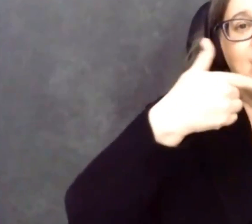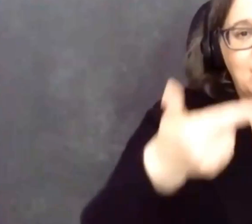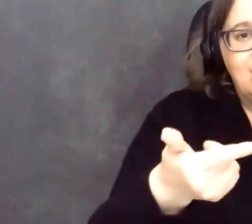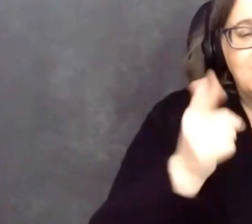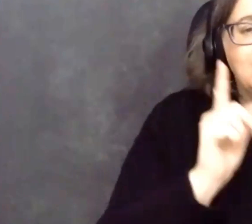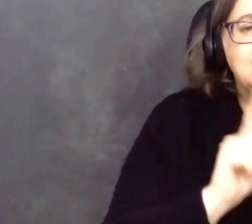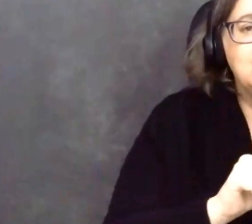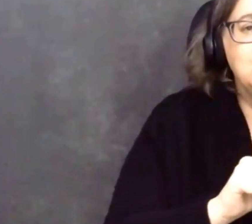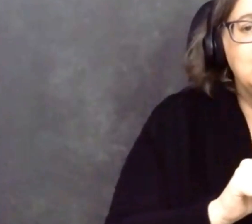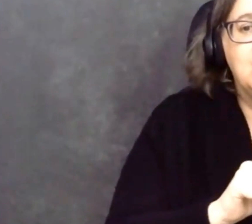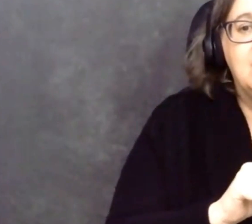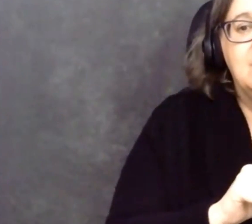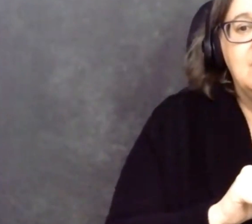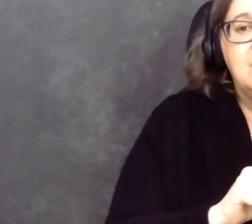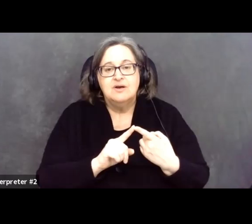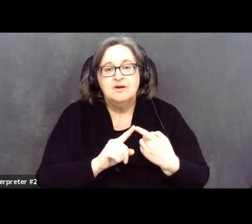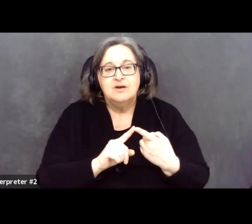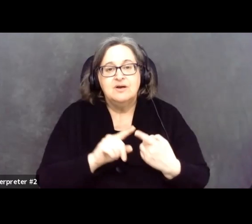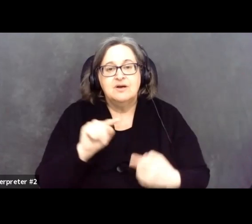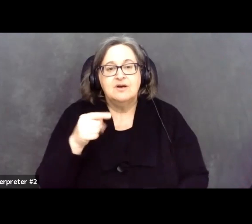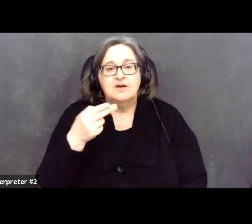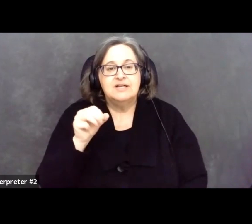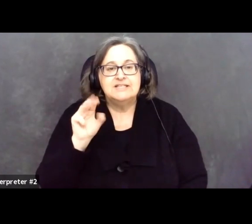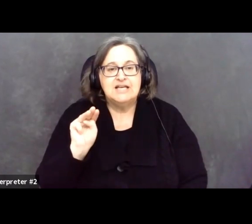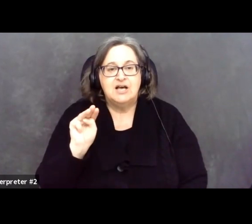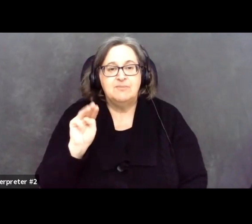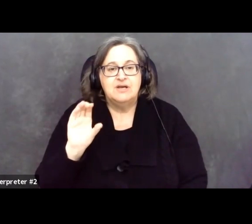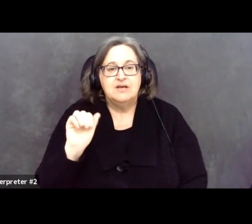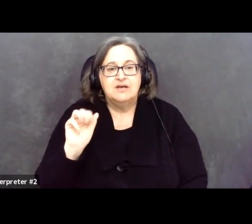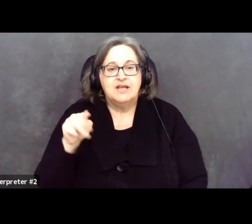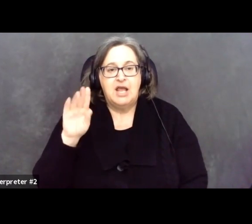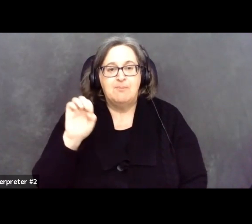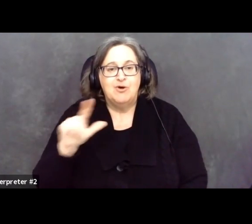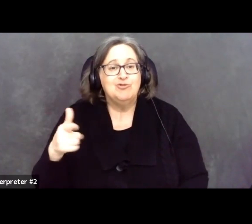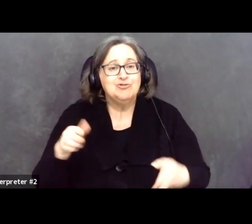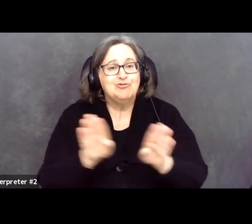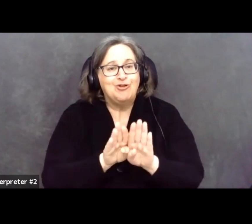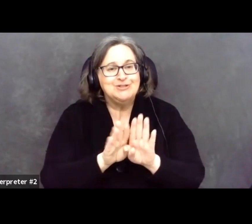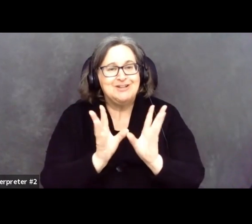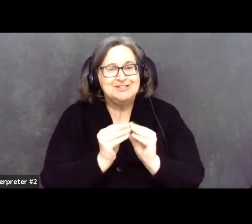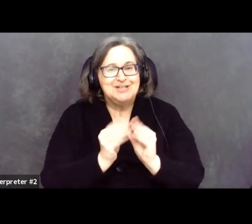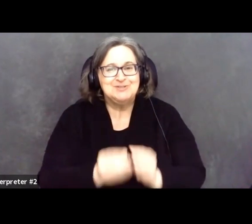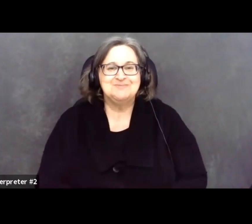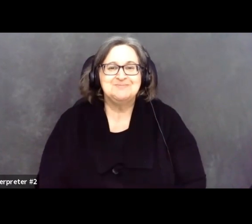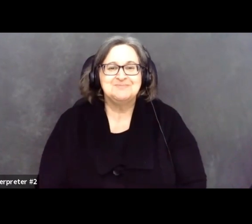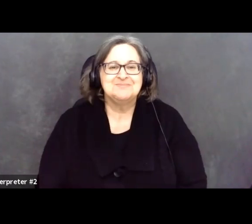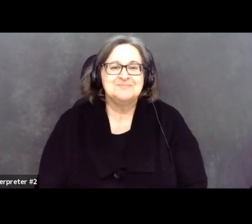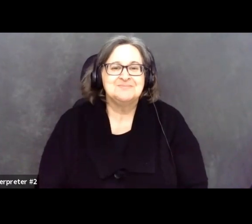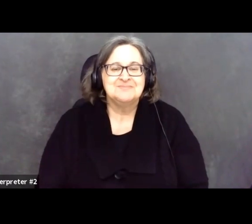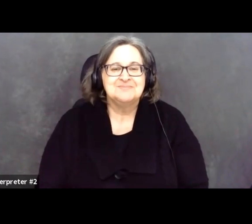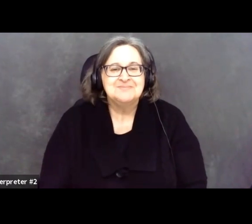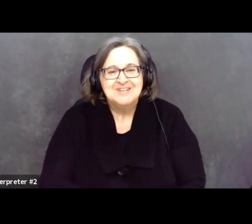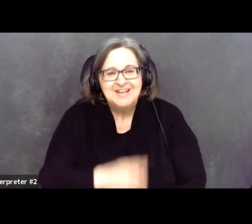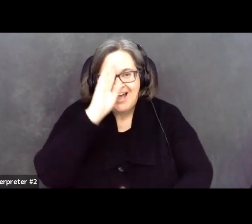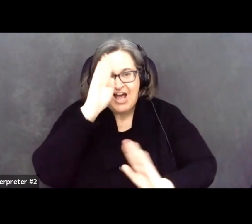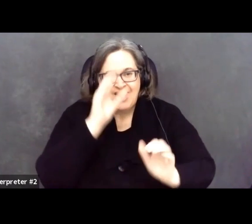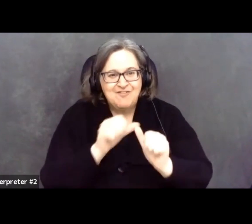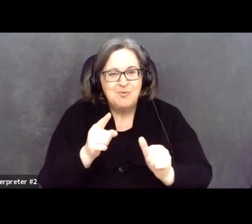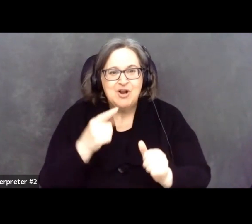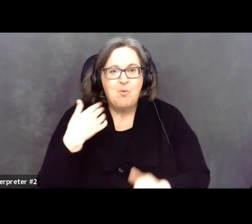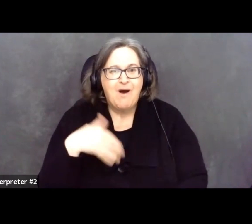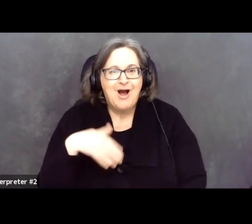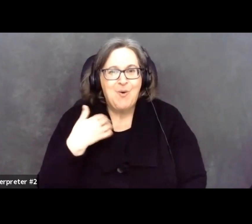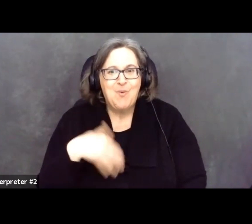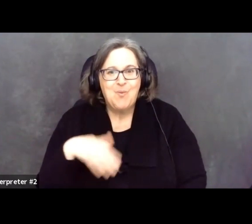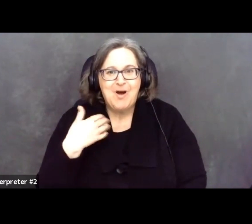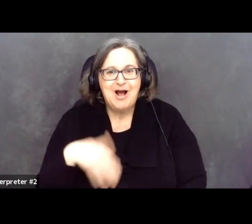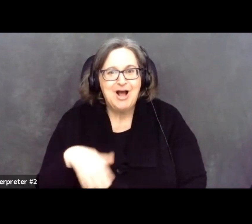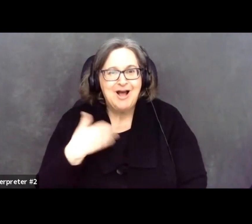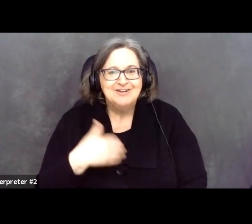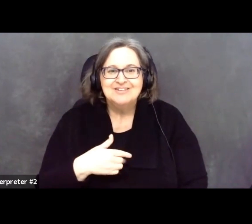over to Tom Campbell to close us out. >> Hi, everybody. Wow, I really am blown away